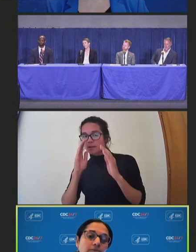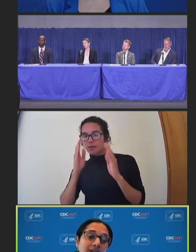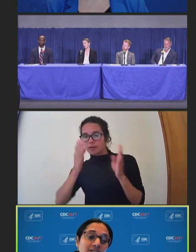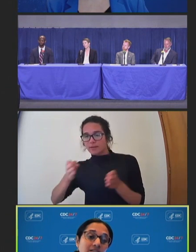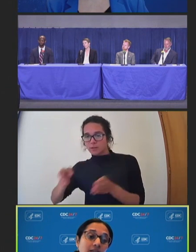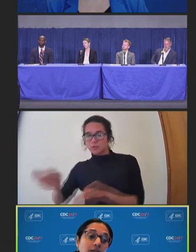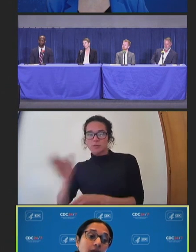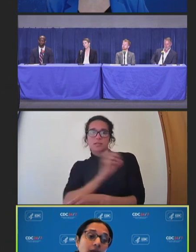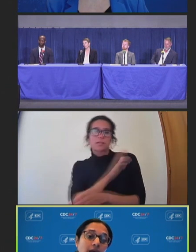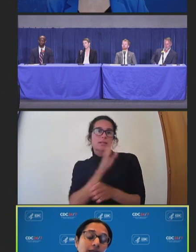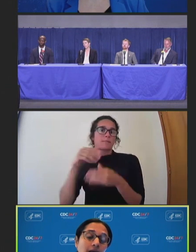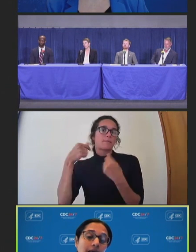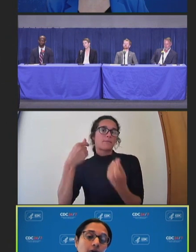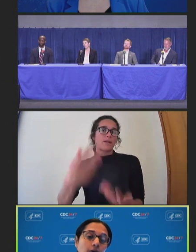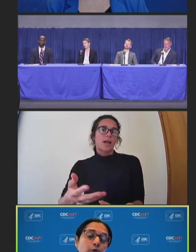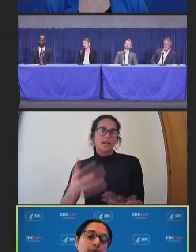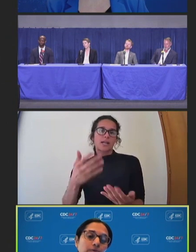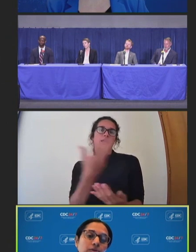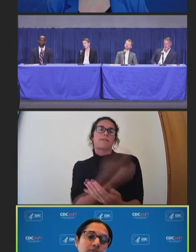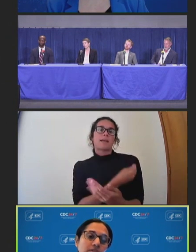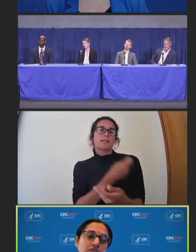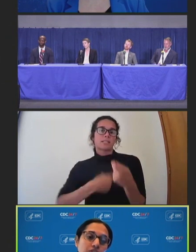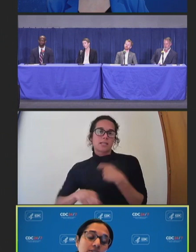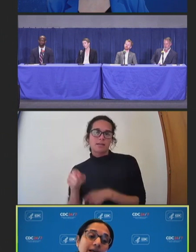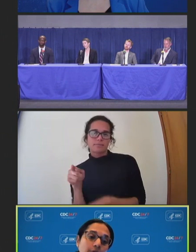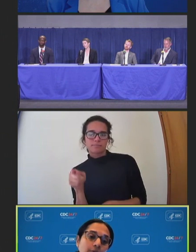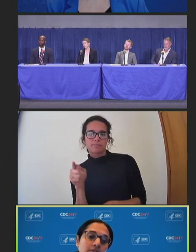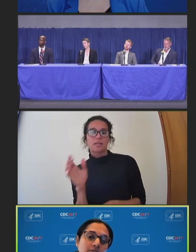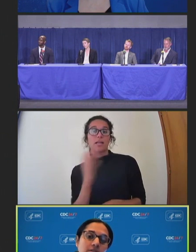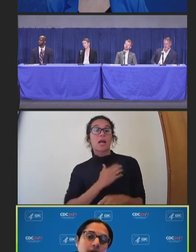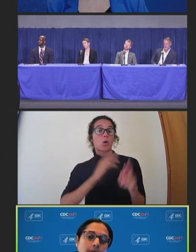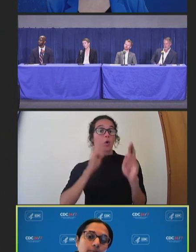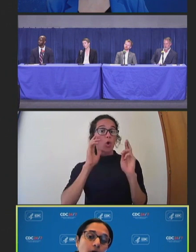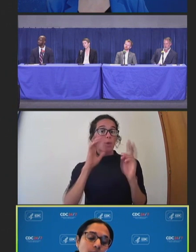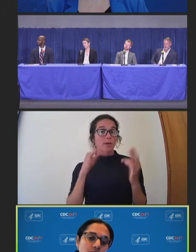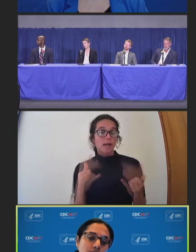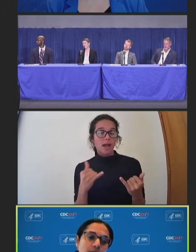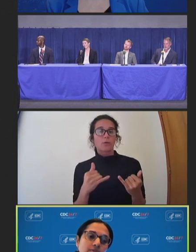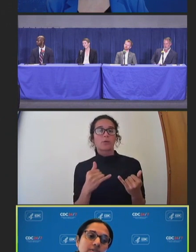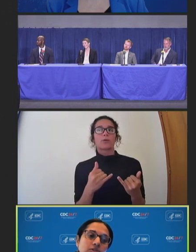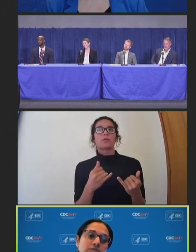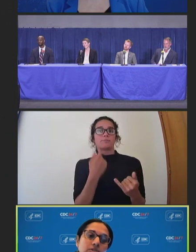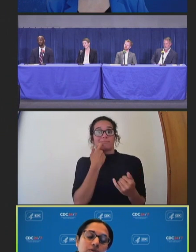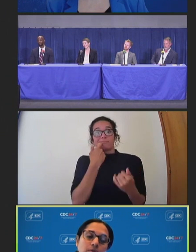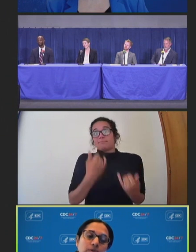the vaccine. And our hope also is that just now that it's on the routine immunization schedule,